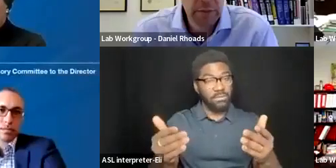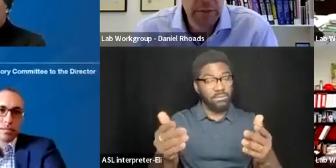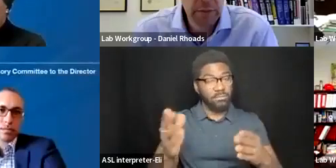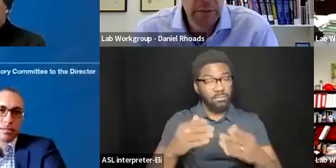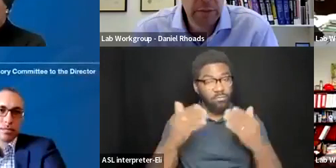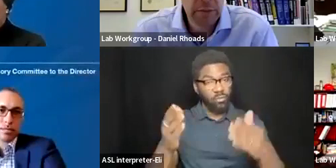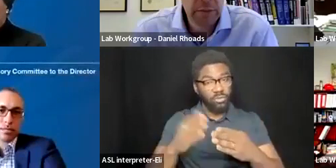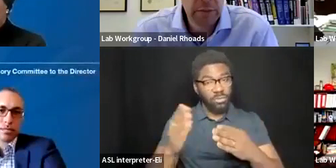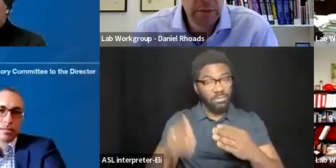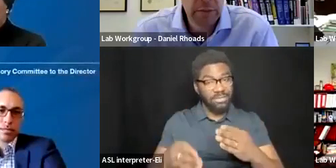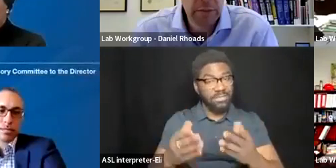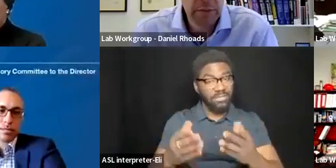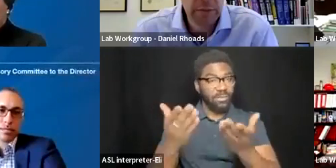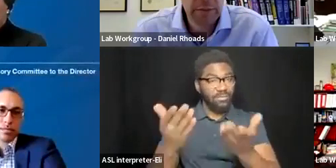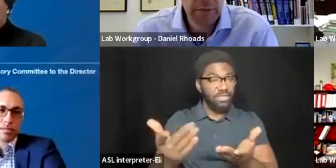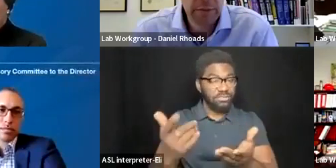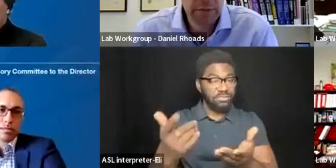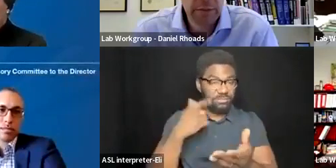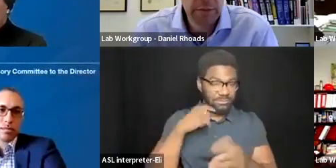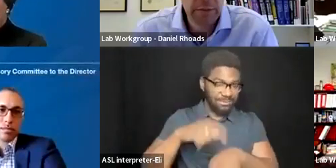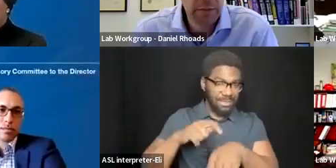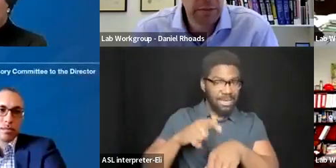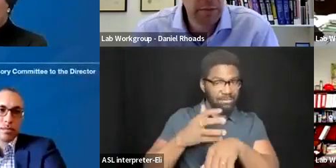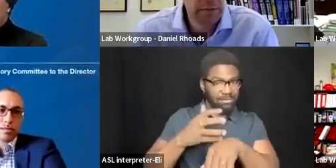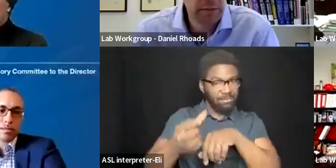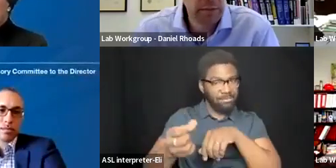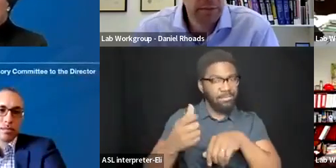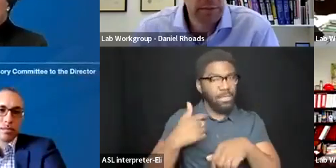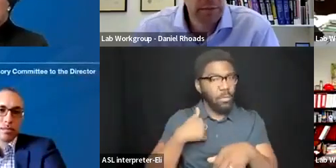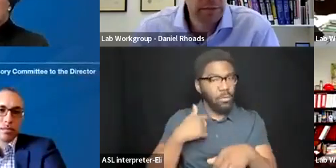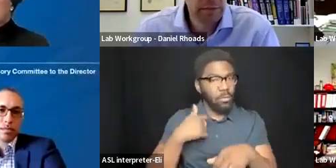I'm watching the clock a little bit here to have a bit more discussion, but I want to make sure we get through. Great.